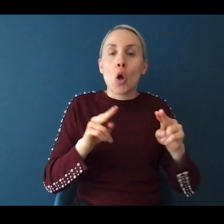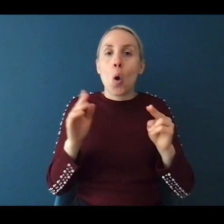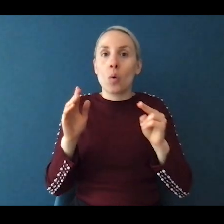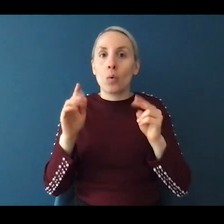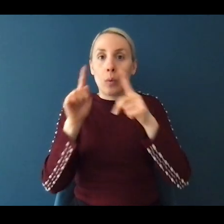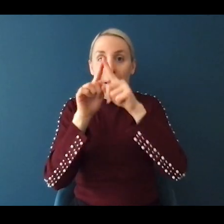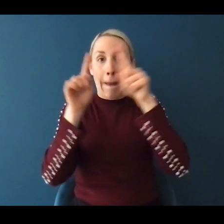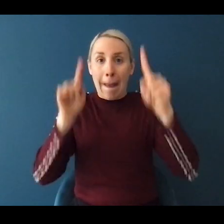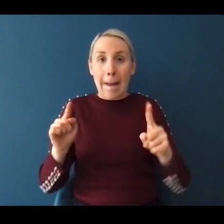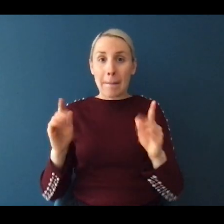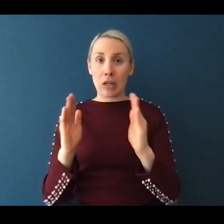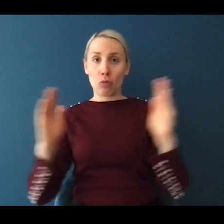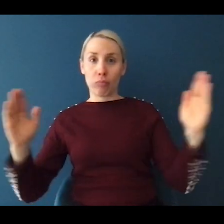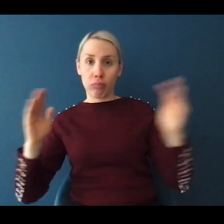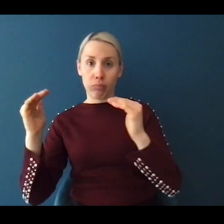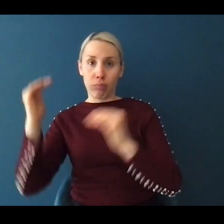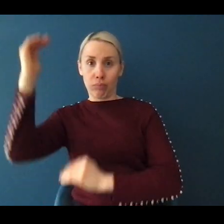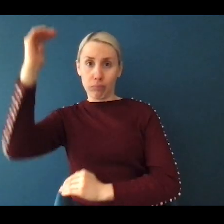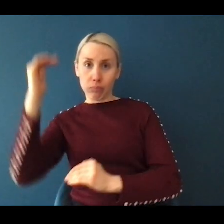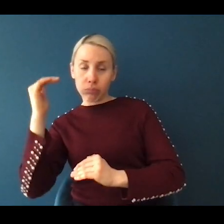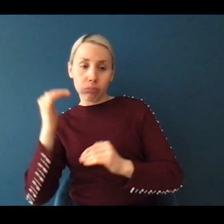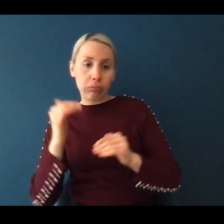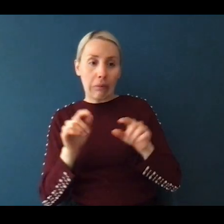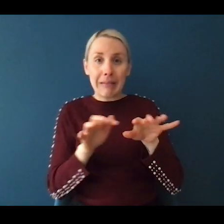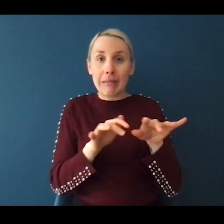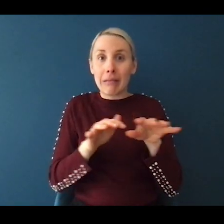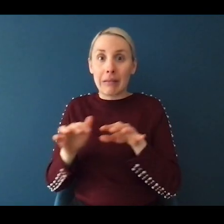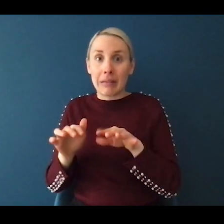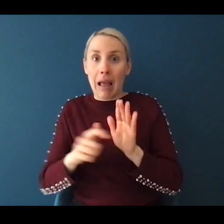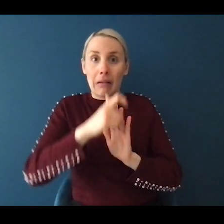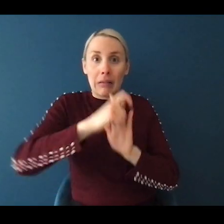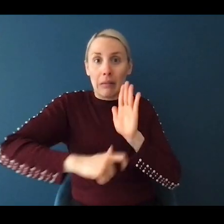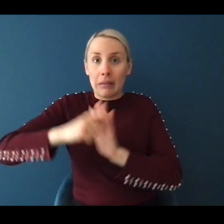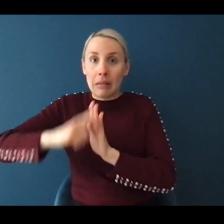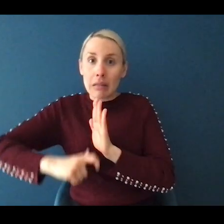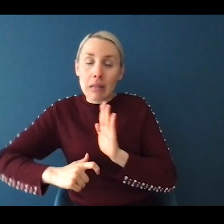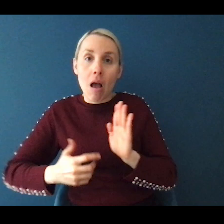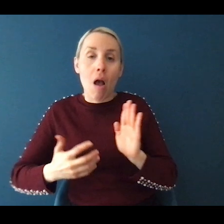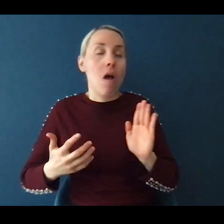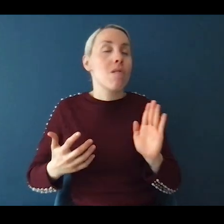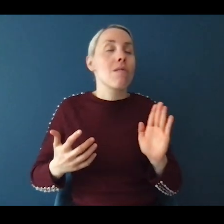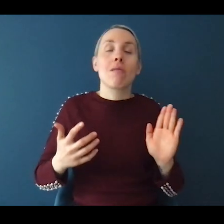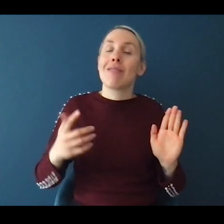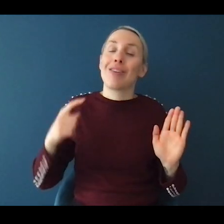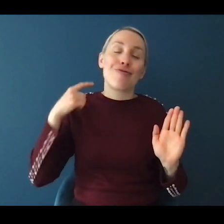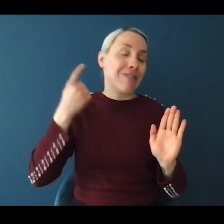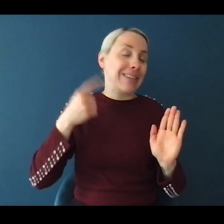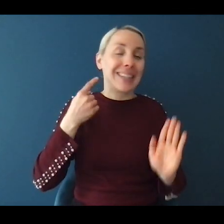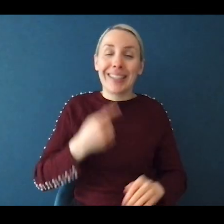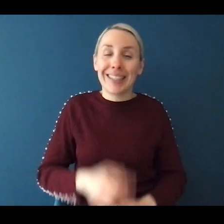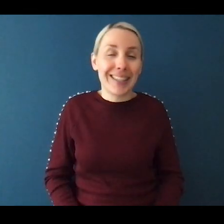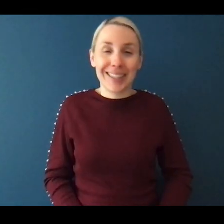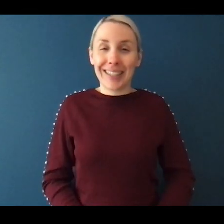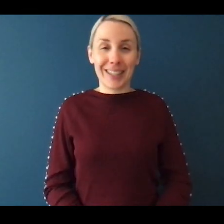and you know with the text or the text was just it was just crazy I remember discussing